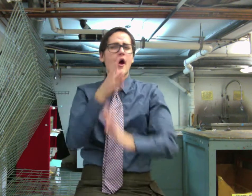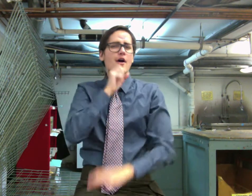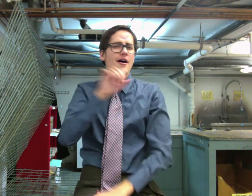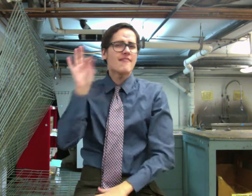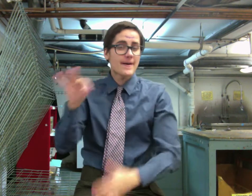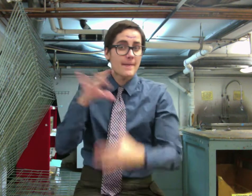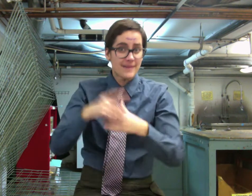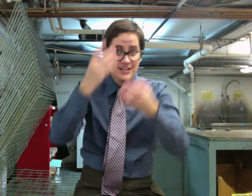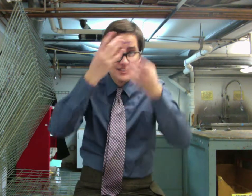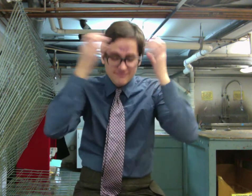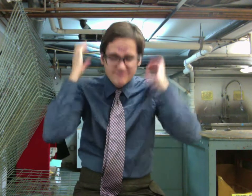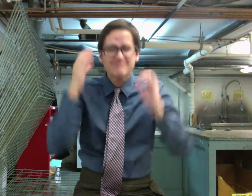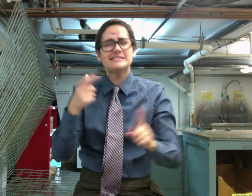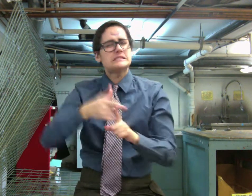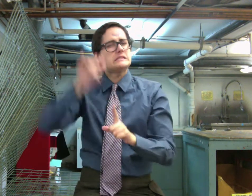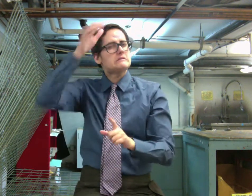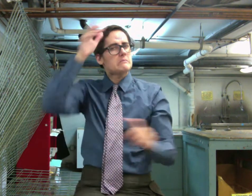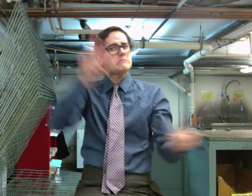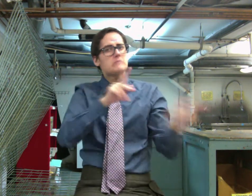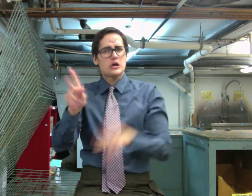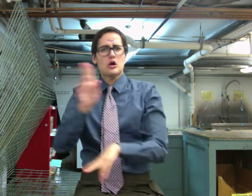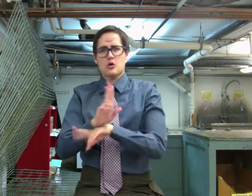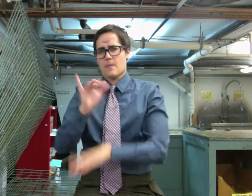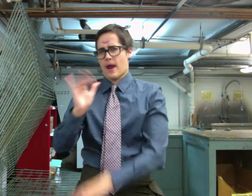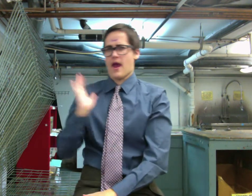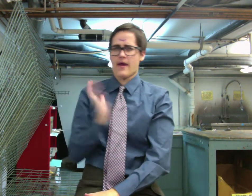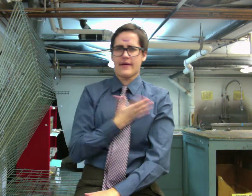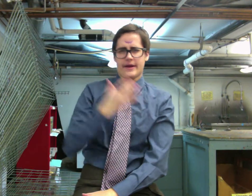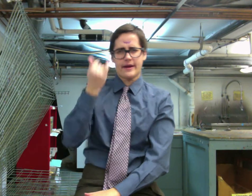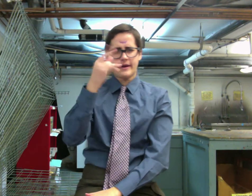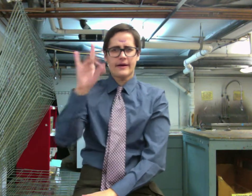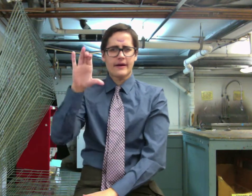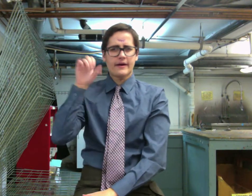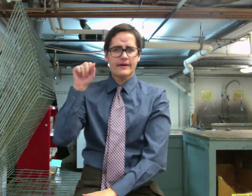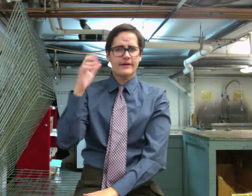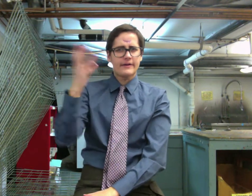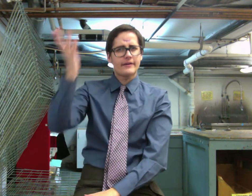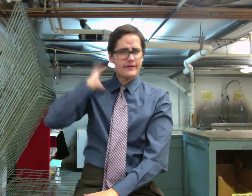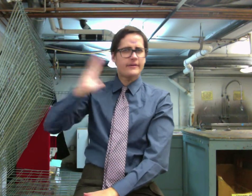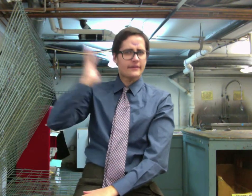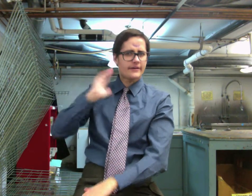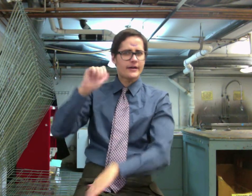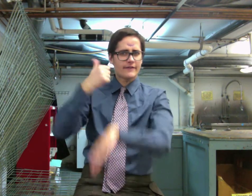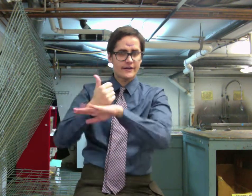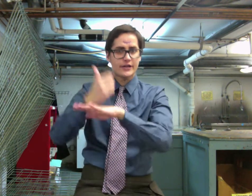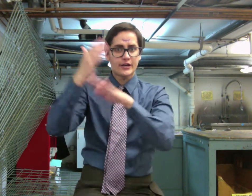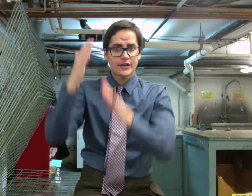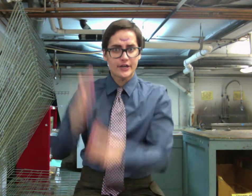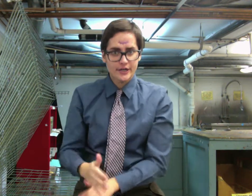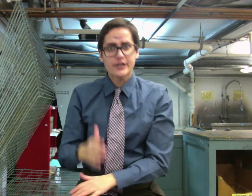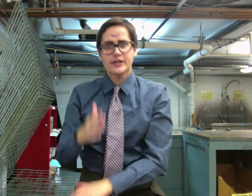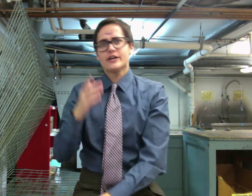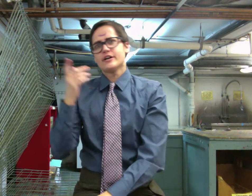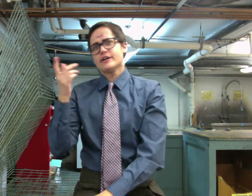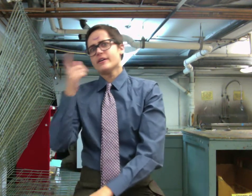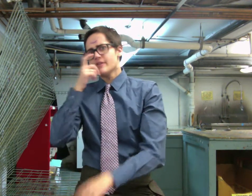old-fashioned soft meats crown (as worn by the 18th-century religious leaders who